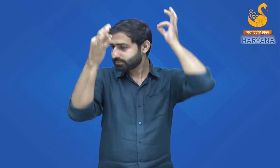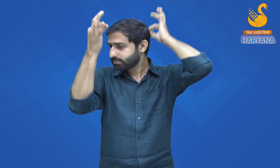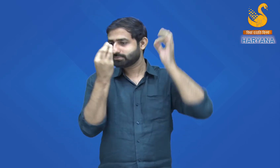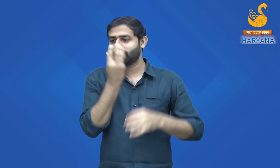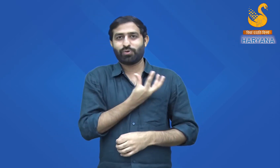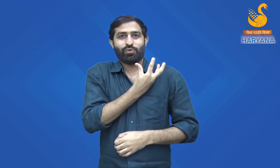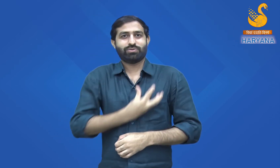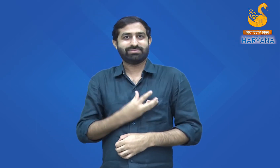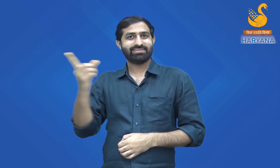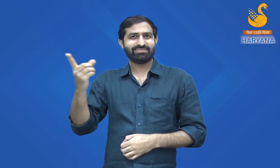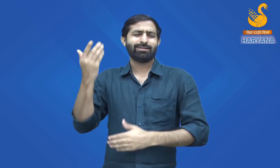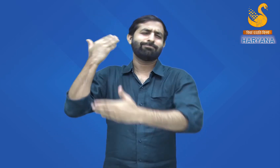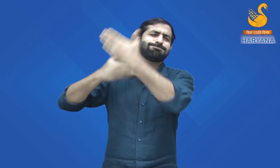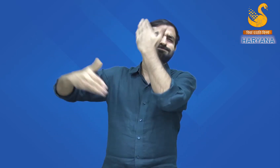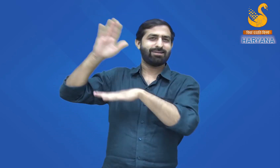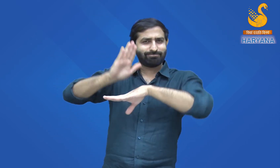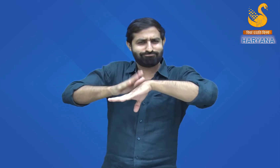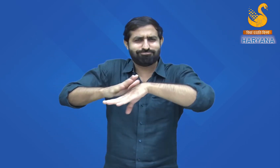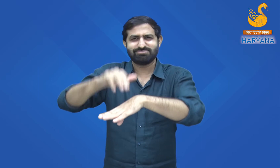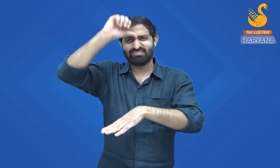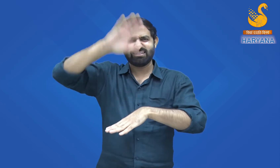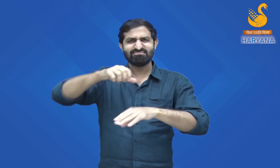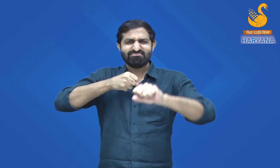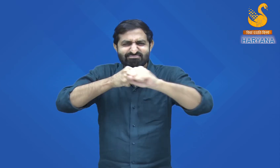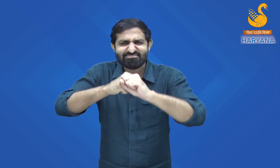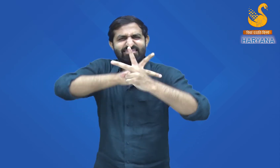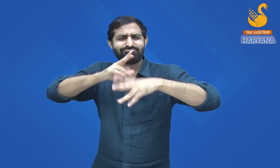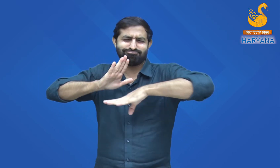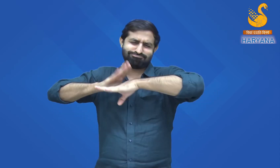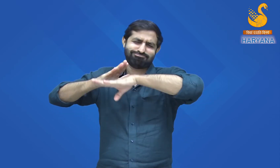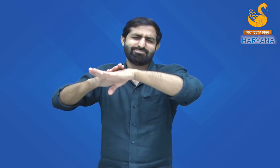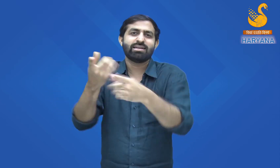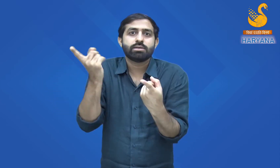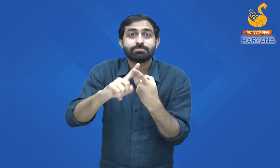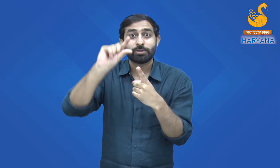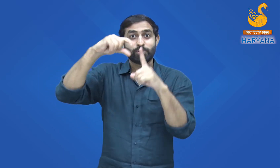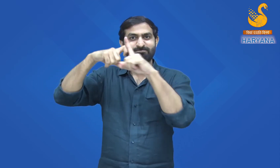Jawaharlal Nehru was one of the great Freedom Fighters During the British rule,